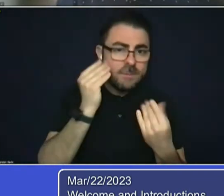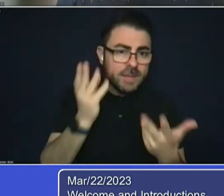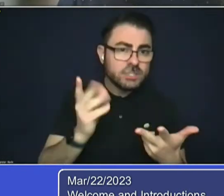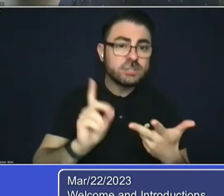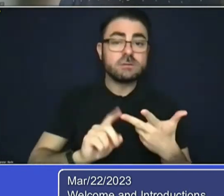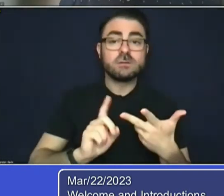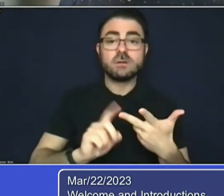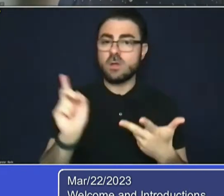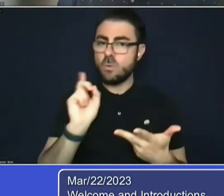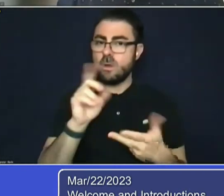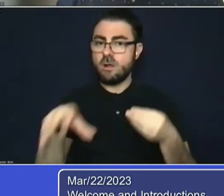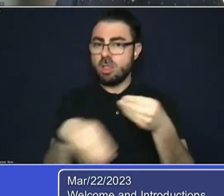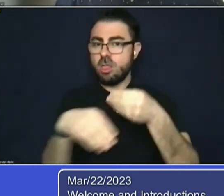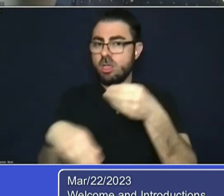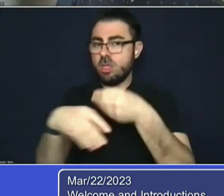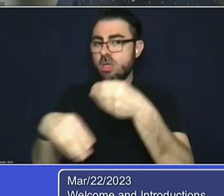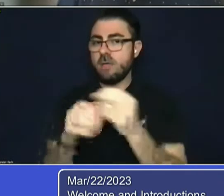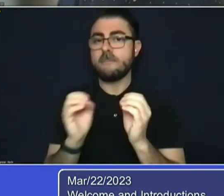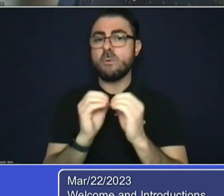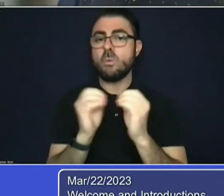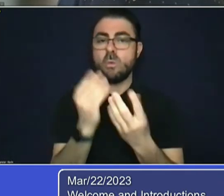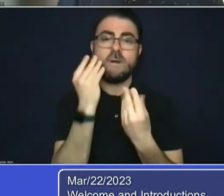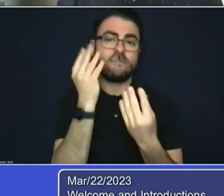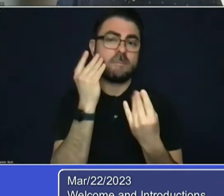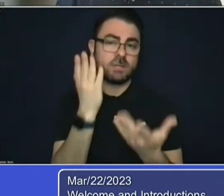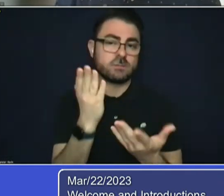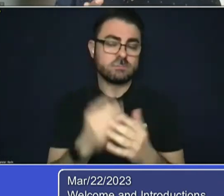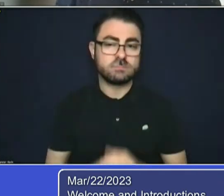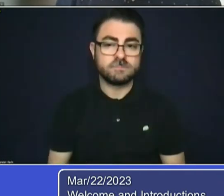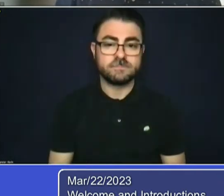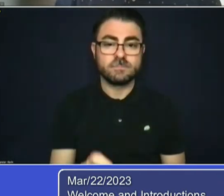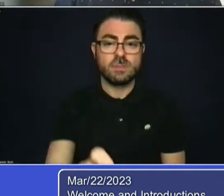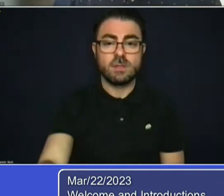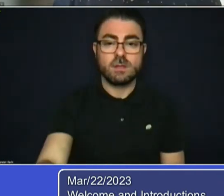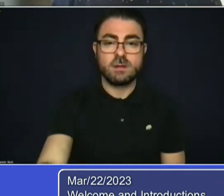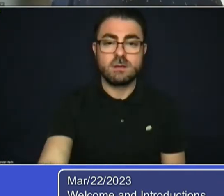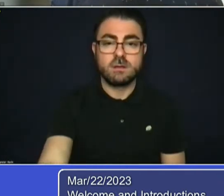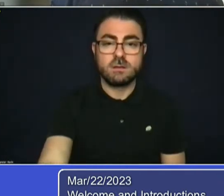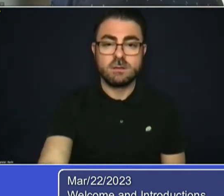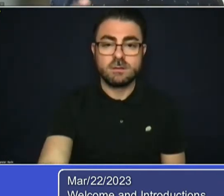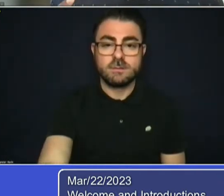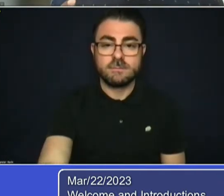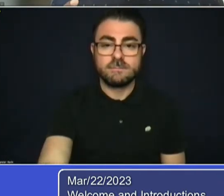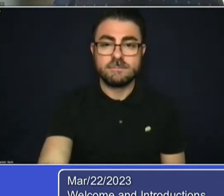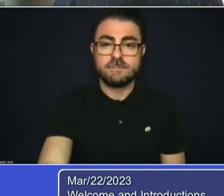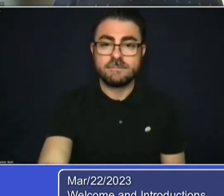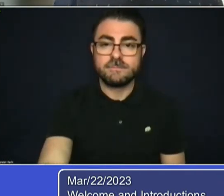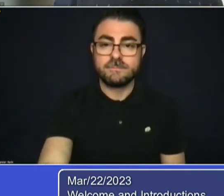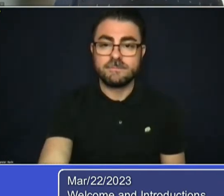INFORMATION TO EXPECT, WHERE AND IN SOME PLACES, WHERE WE'RE GOING TO BRING MORE INFORMATION